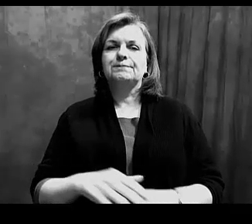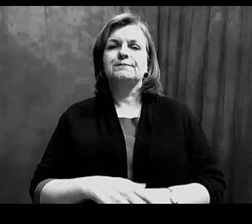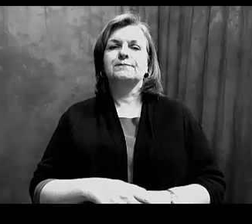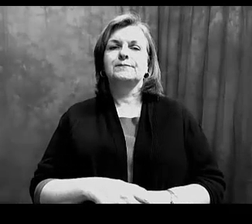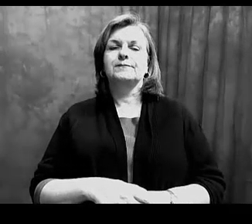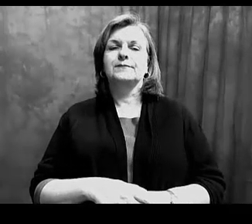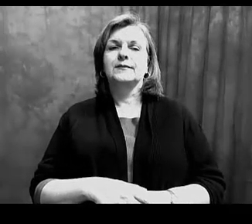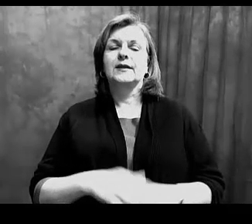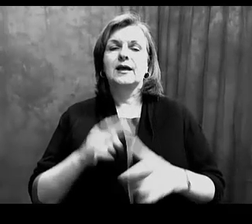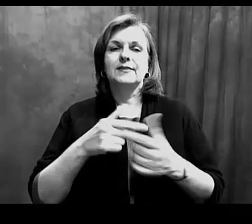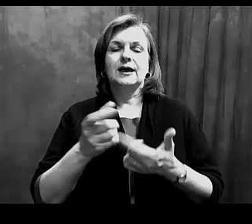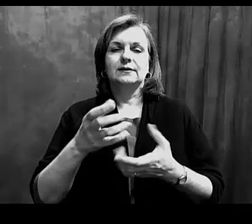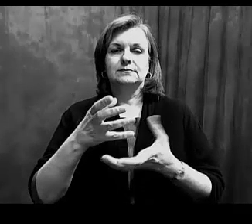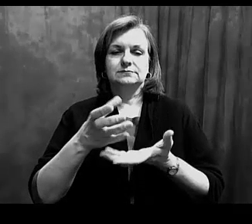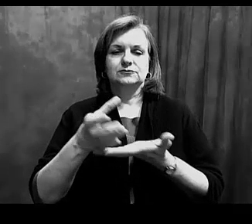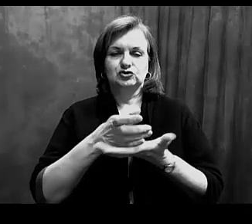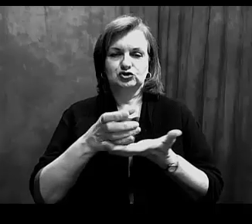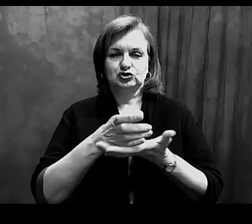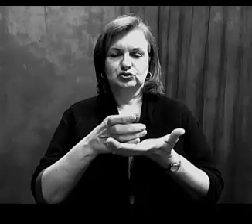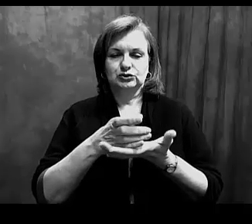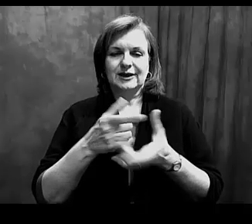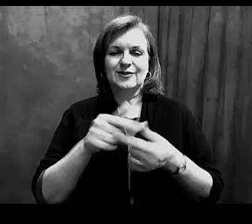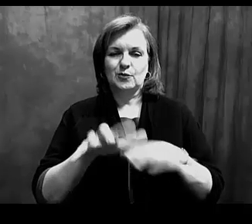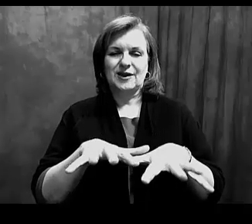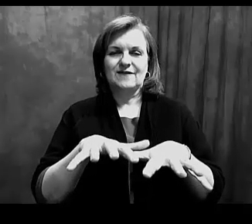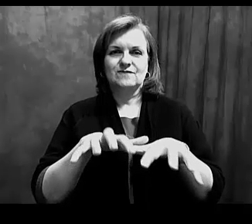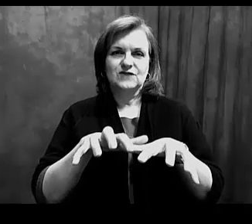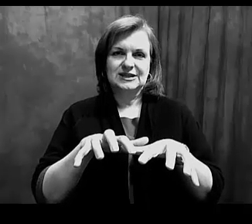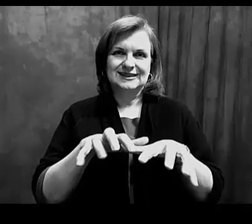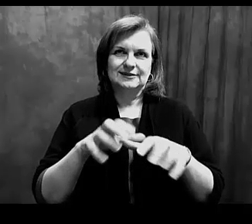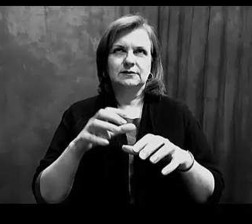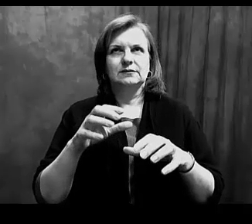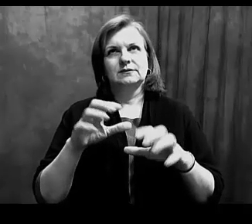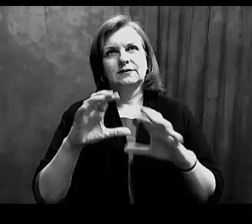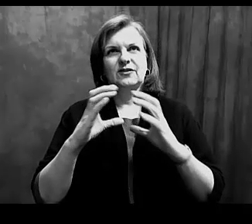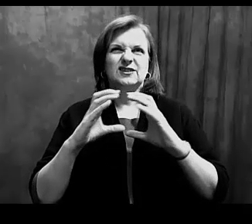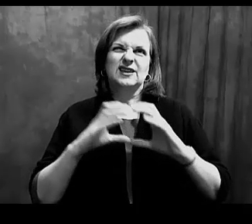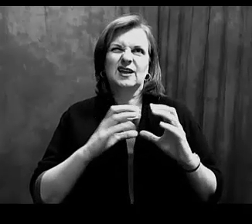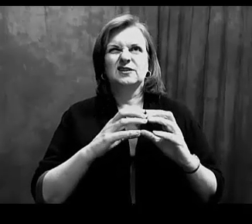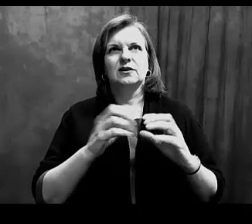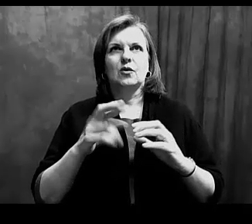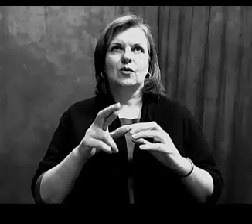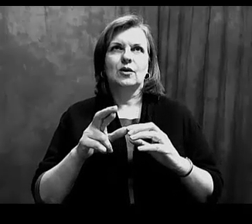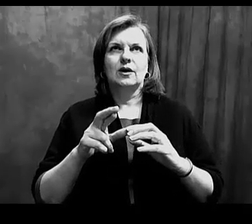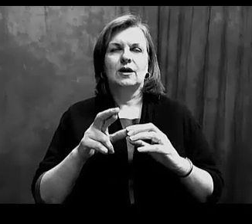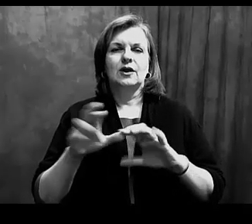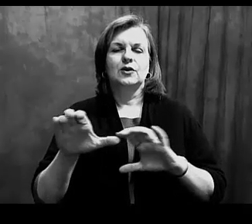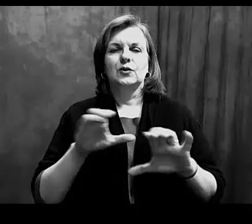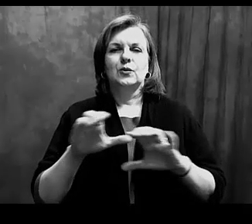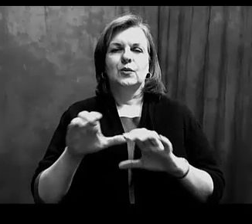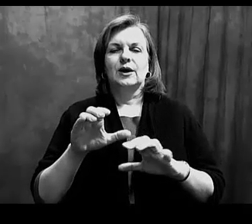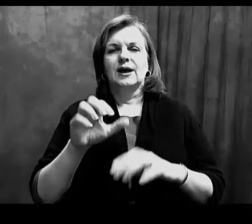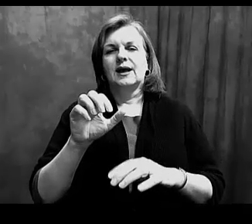and then we look at essentially freezing the cells or doing kind of a still animation of the